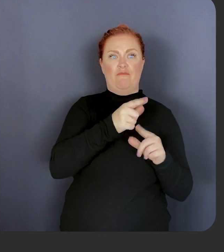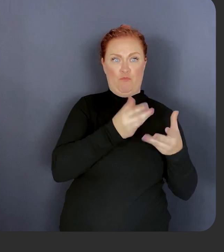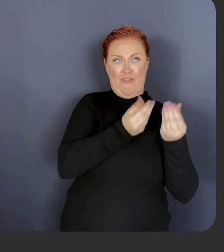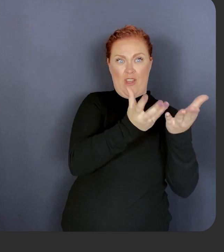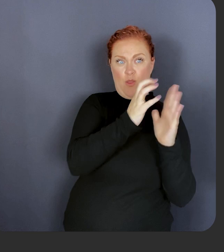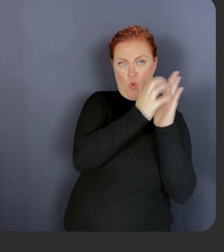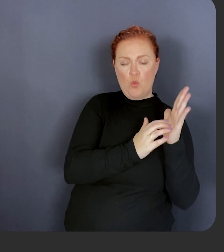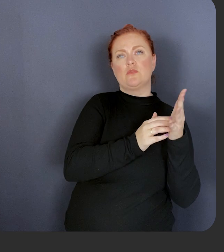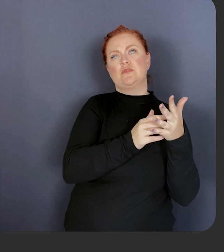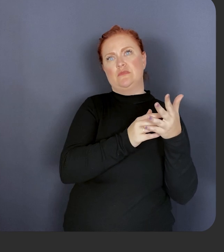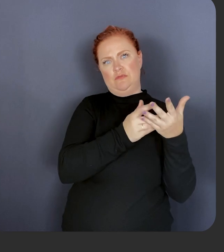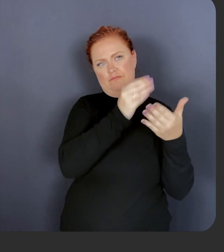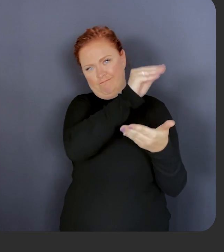is significantly shorter.